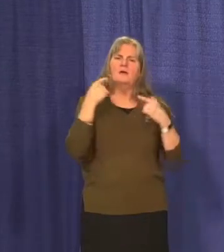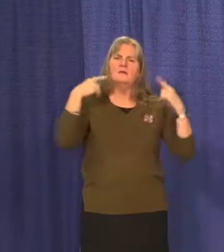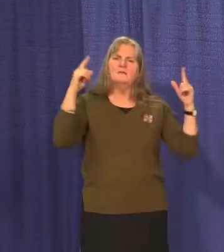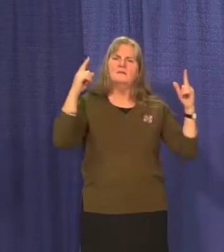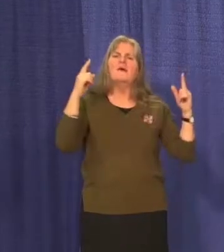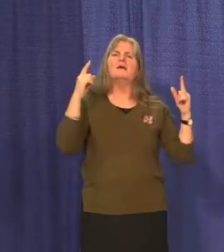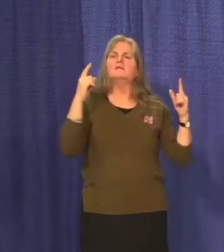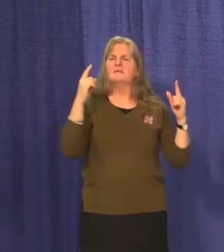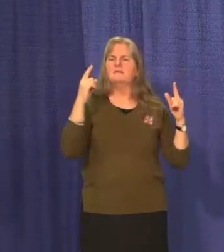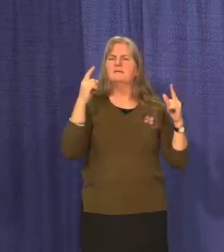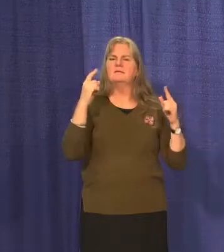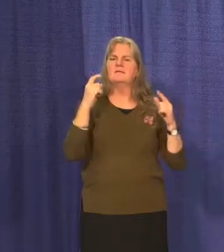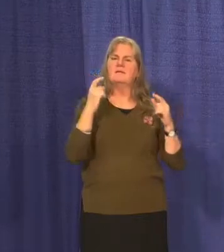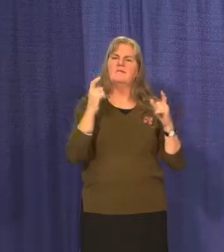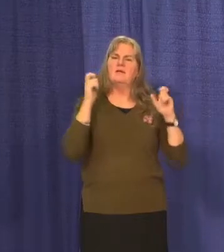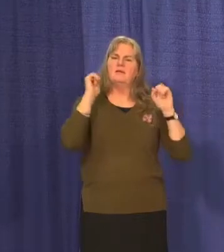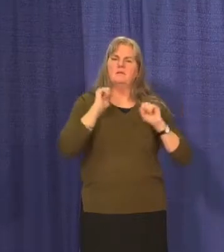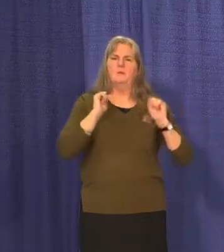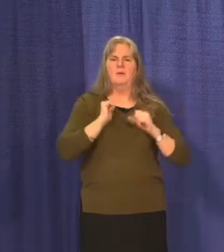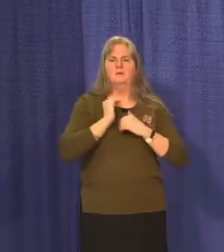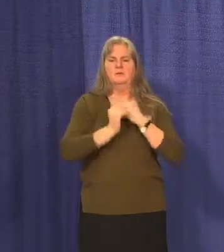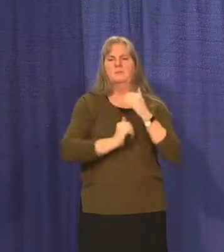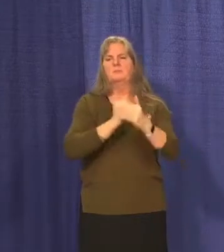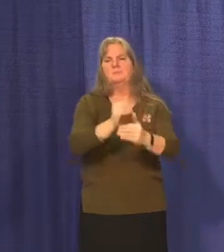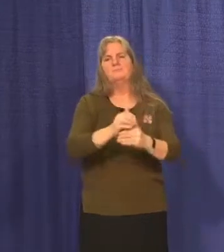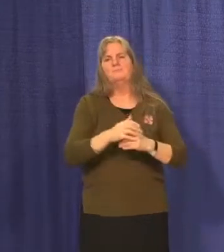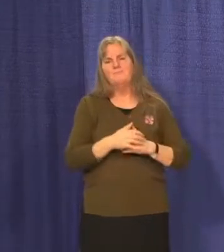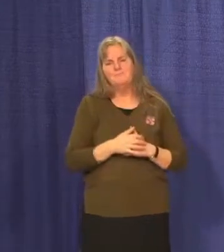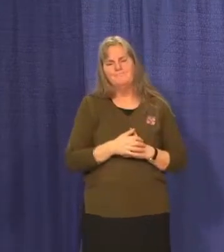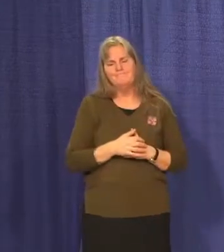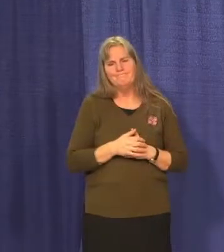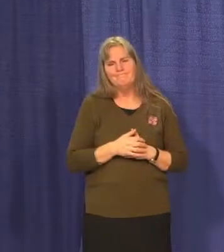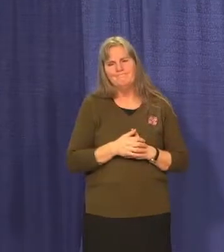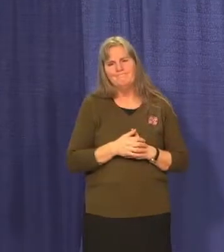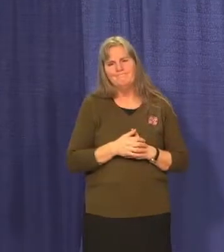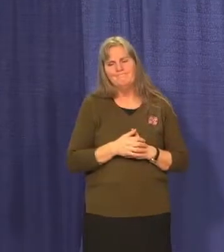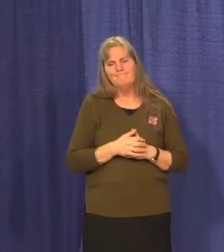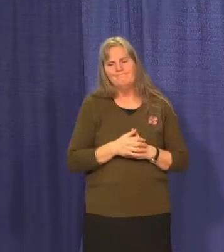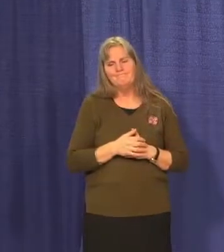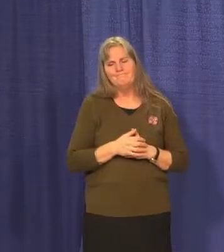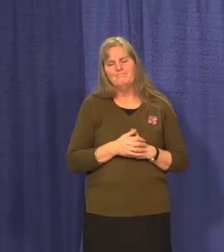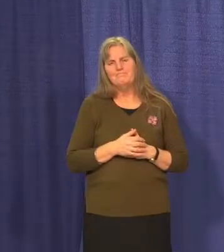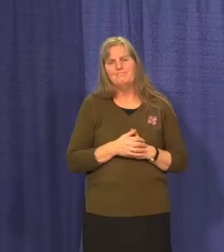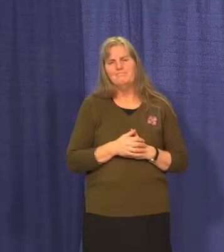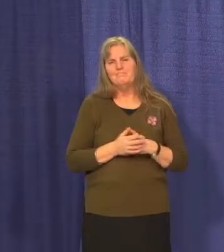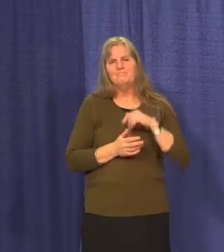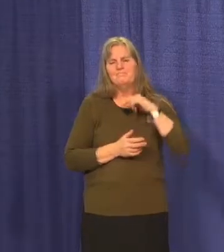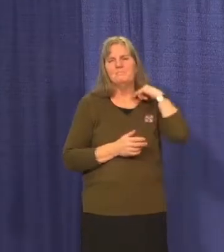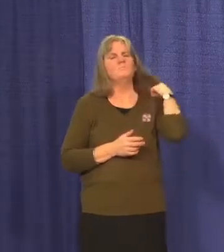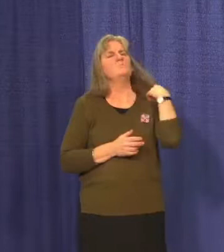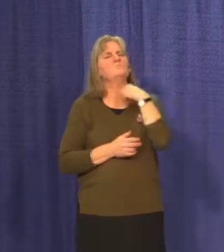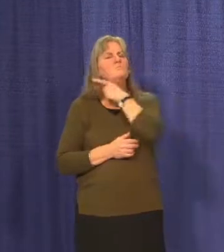reach that goal of getting Yukon vaccinated in is rapid a manner as possible.